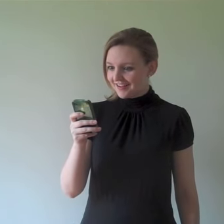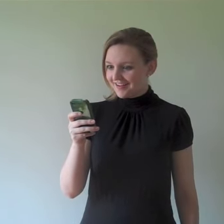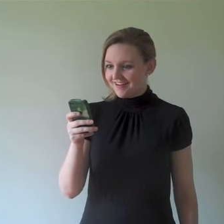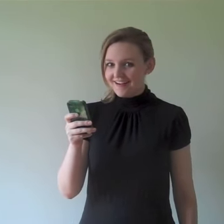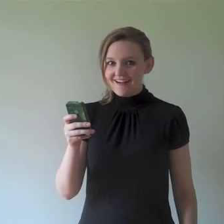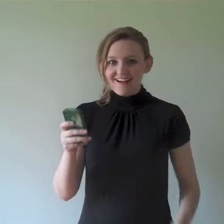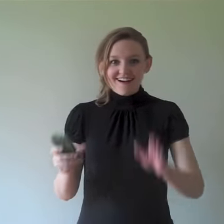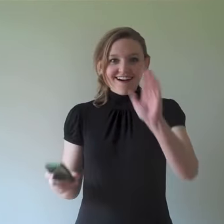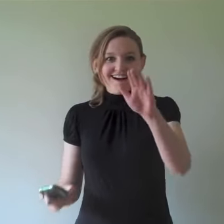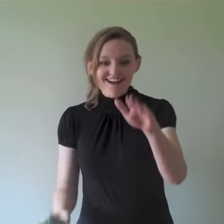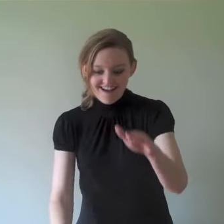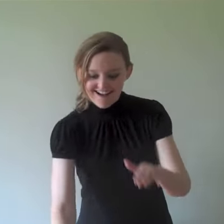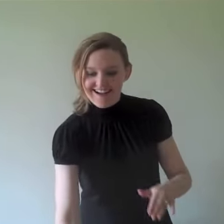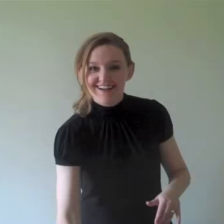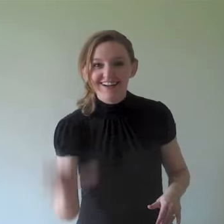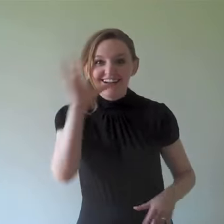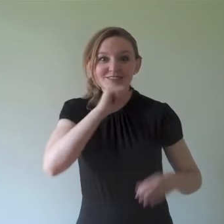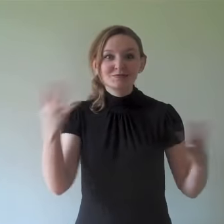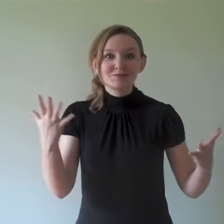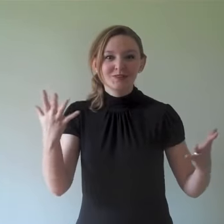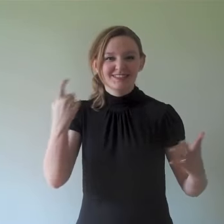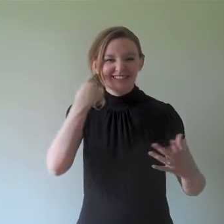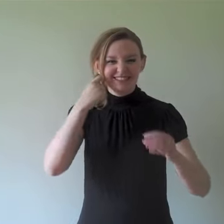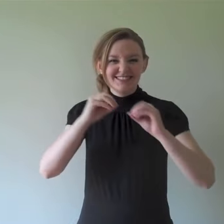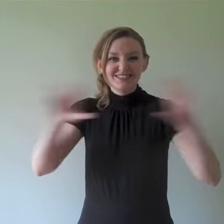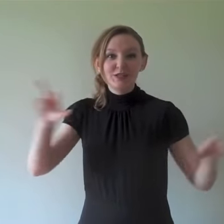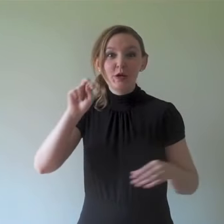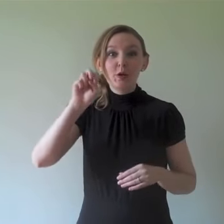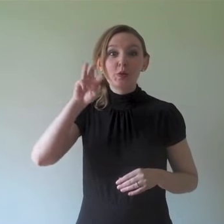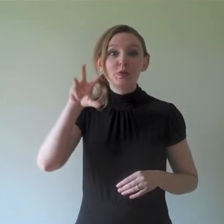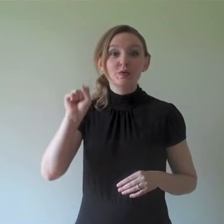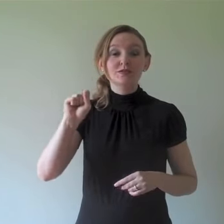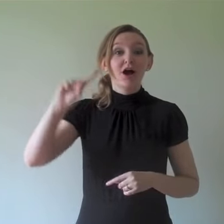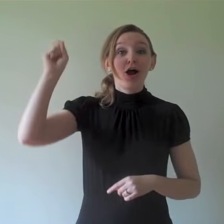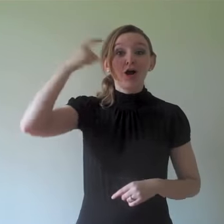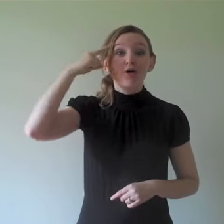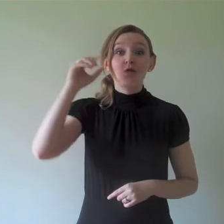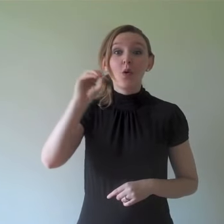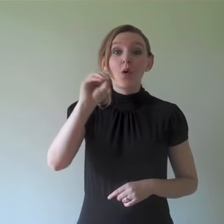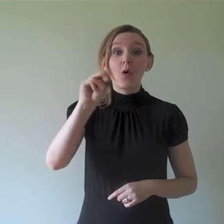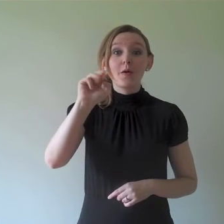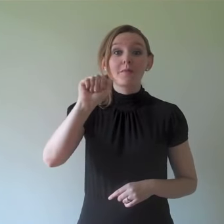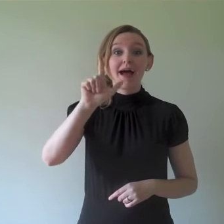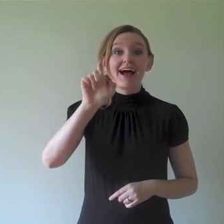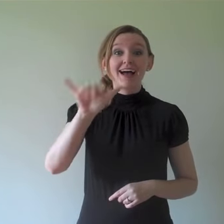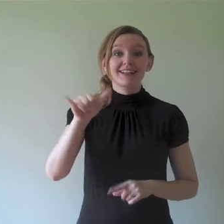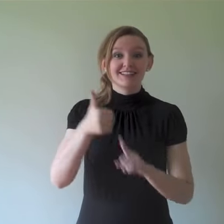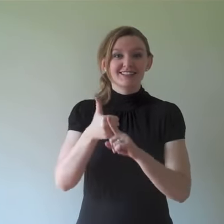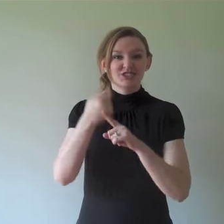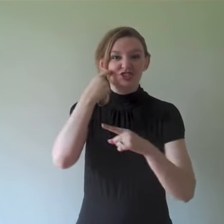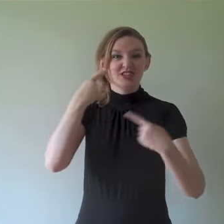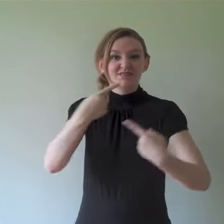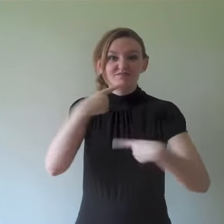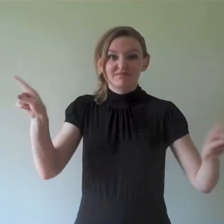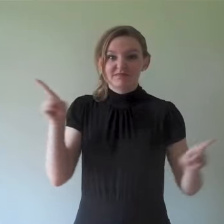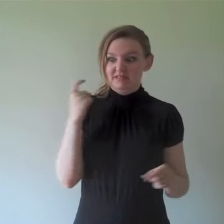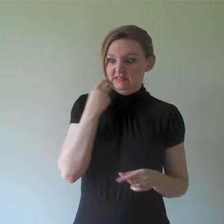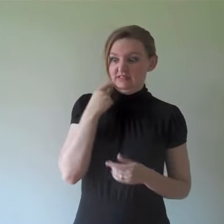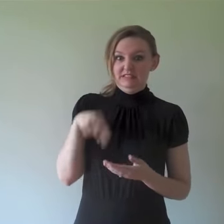Hey, guess what! I have some exciting news to share! Governor O'Malley just announced that you no longer have to fill out a paper